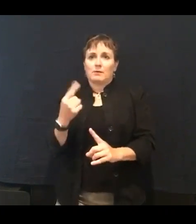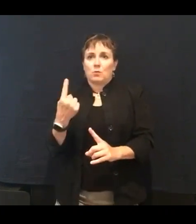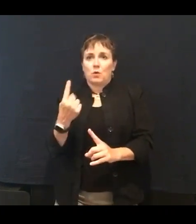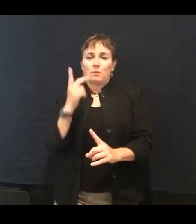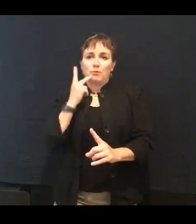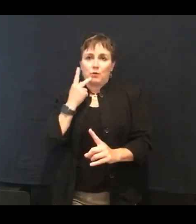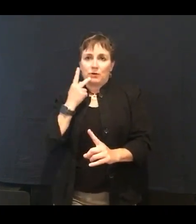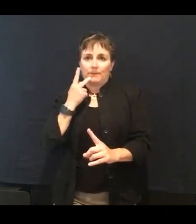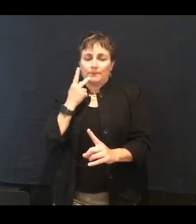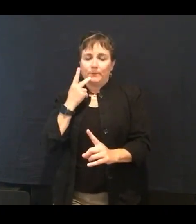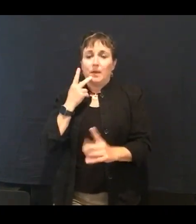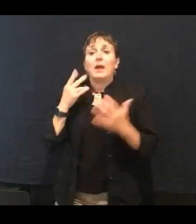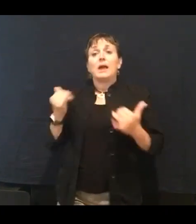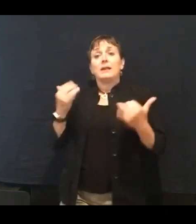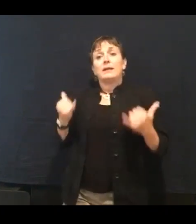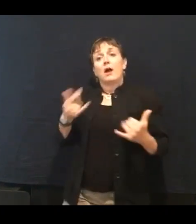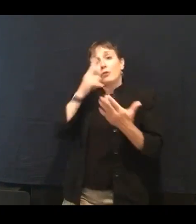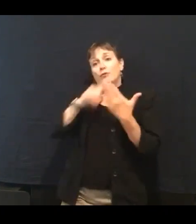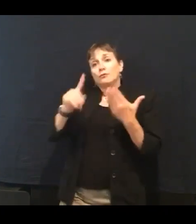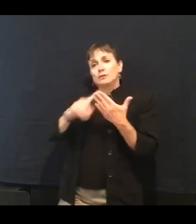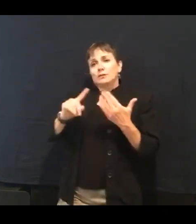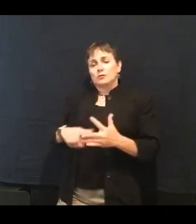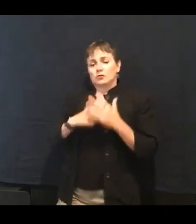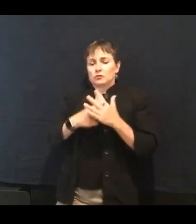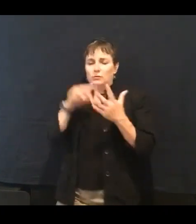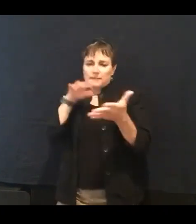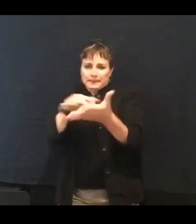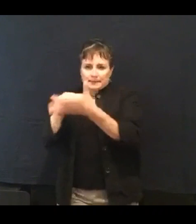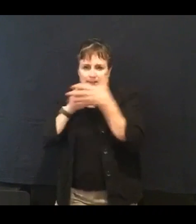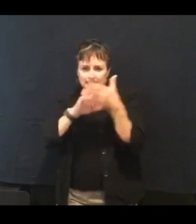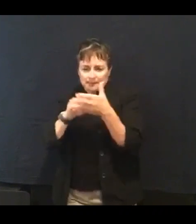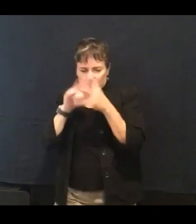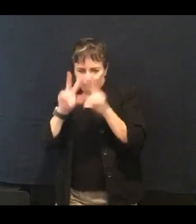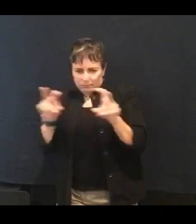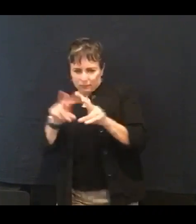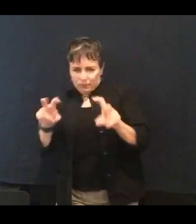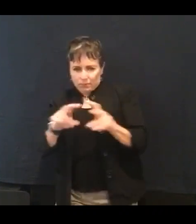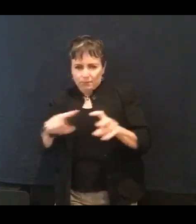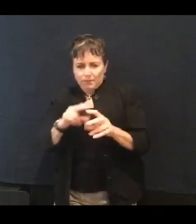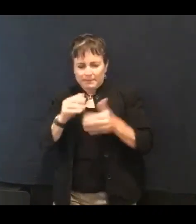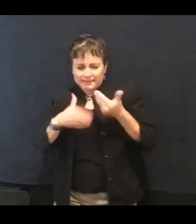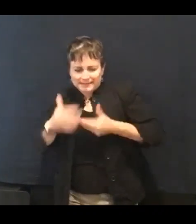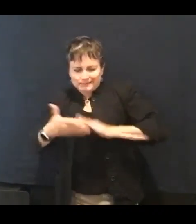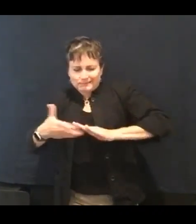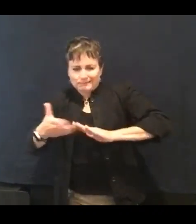Our researchers began by studying clarin-1's synthesis, transportation and function